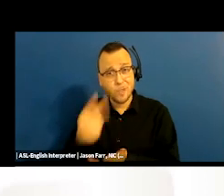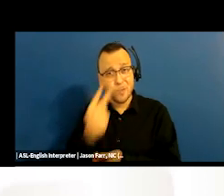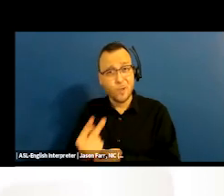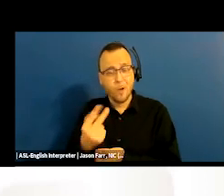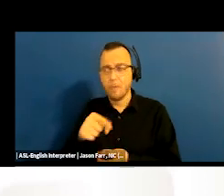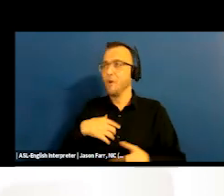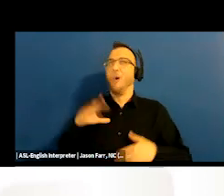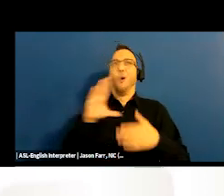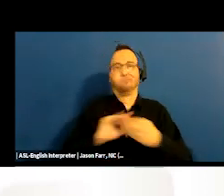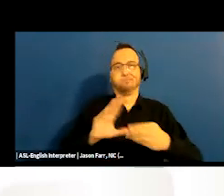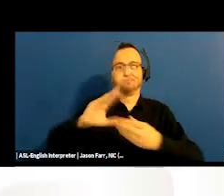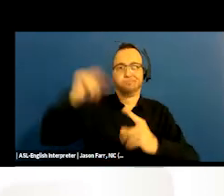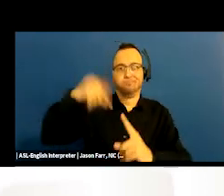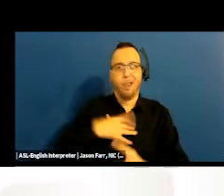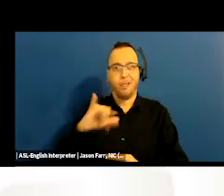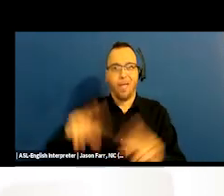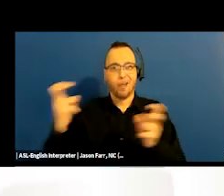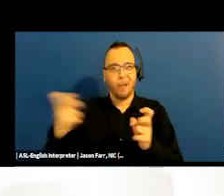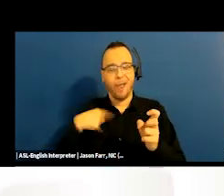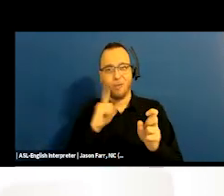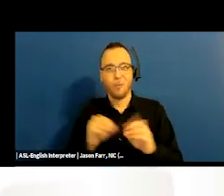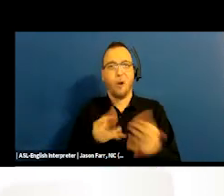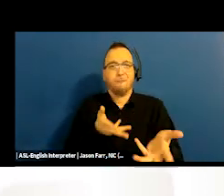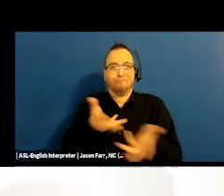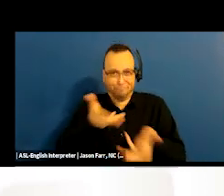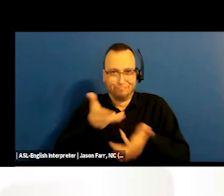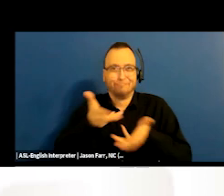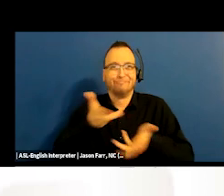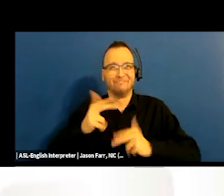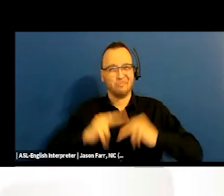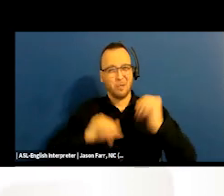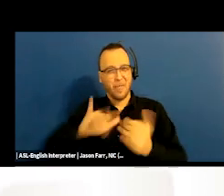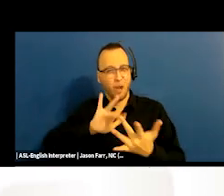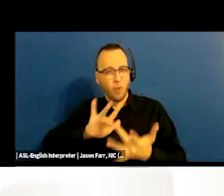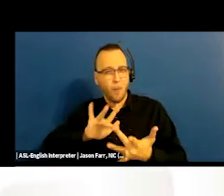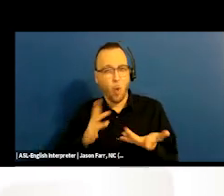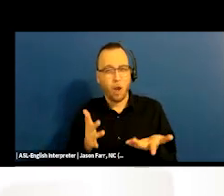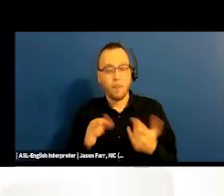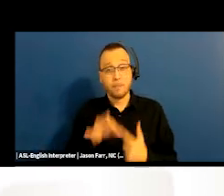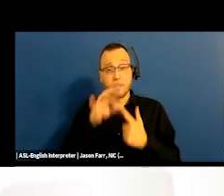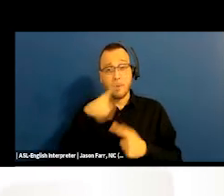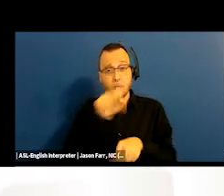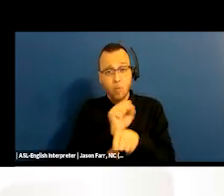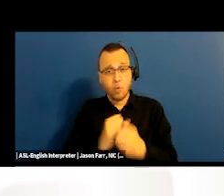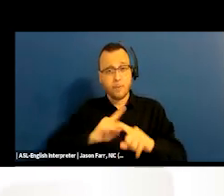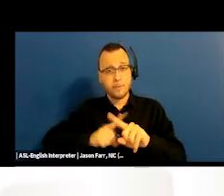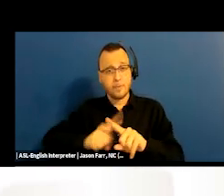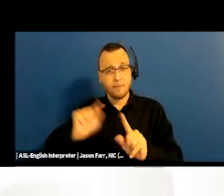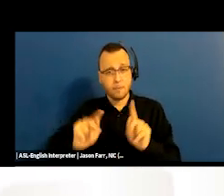from their kind of whatever they're experiencing, like the insane kind of just chaos that's going on.